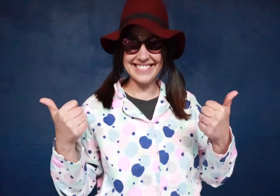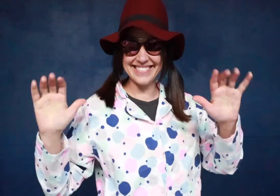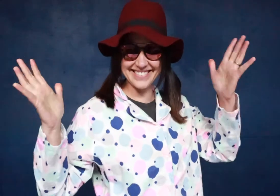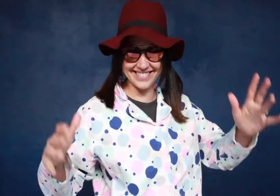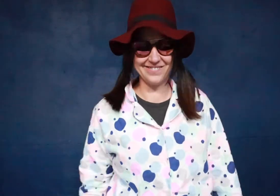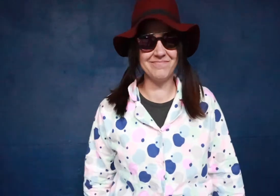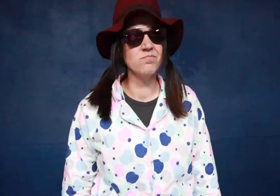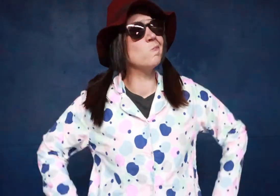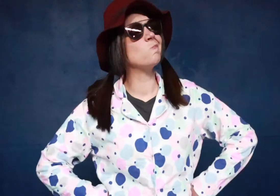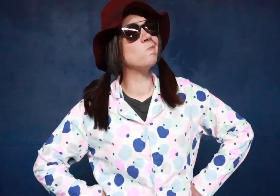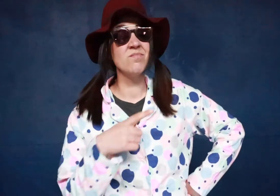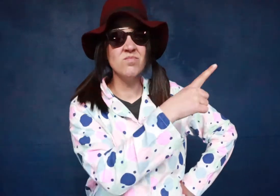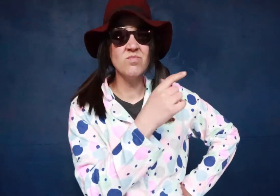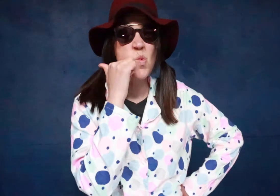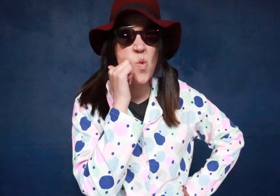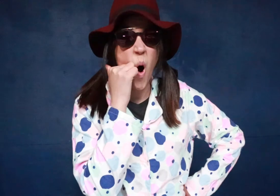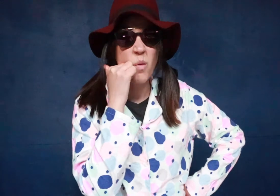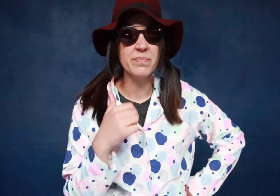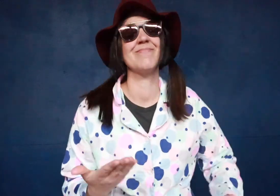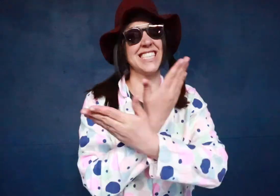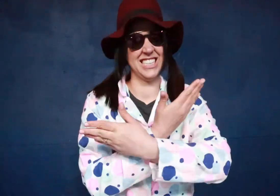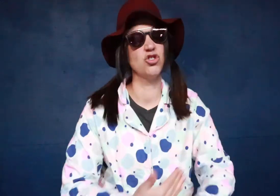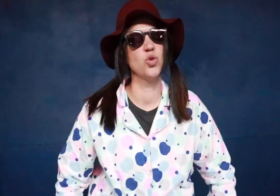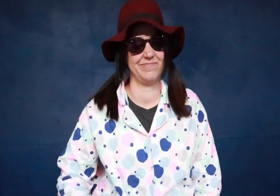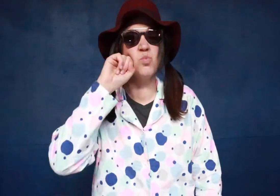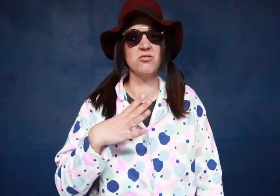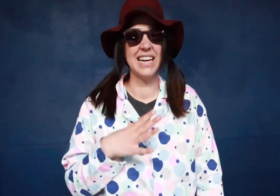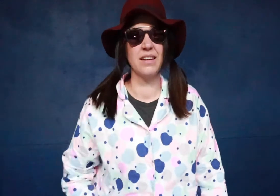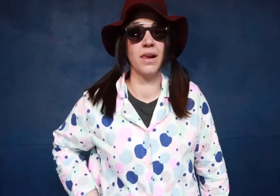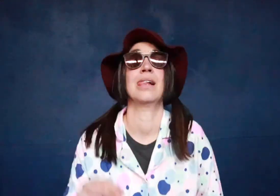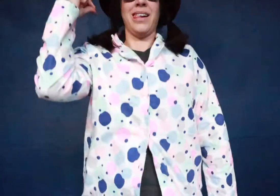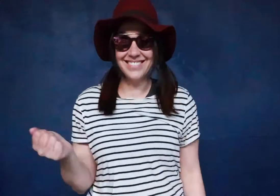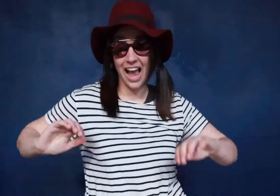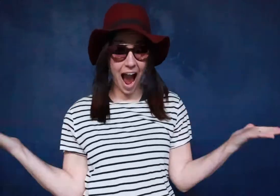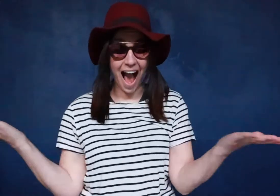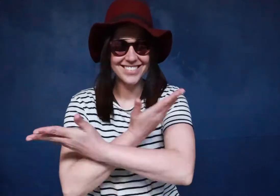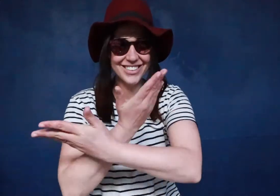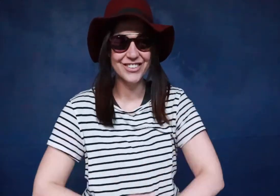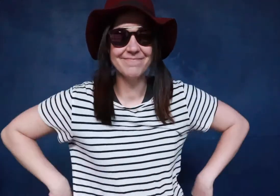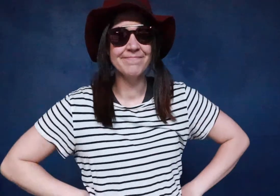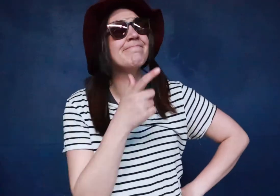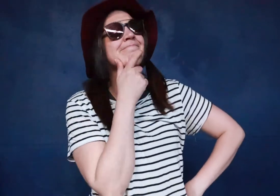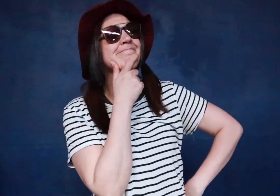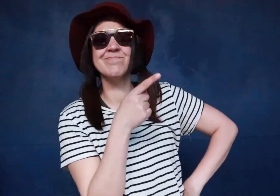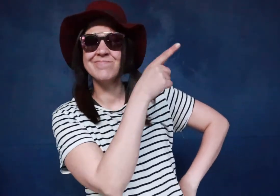hooray Hmmm Is it warm? I'll need a t-shirt and shorts Ta Da! T-shirt! Hmmm